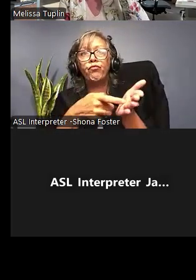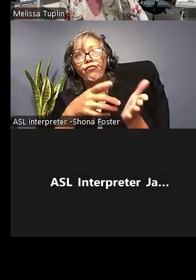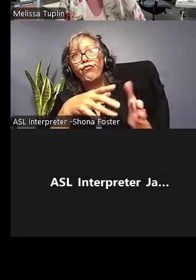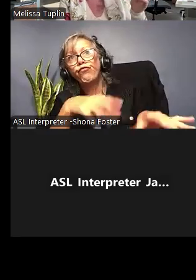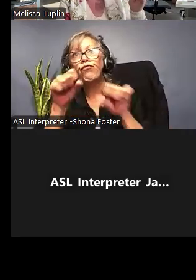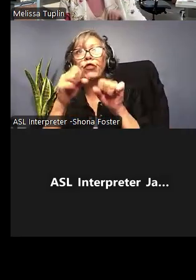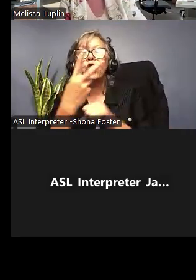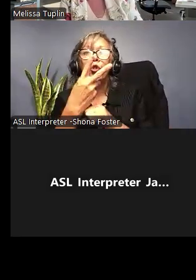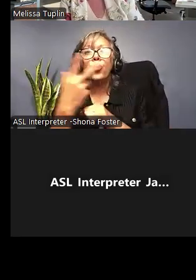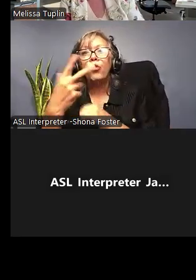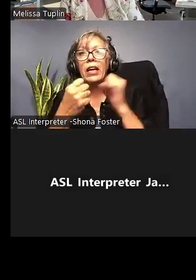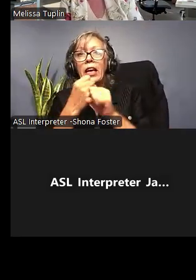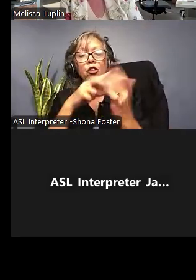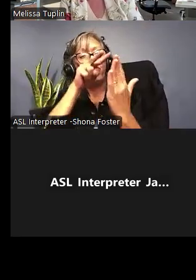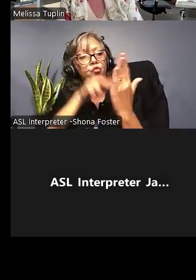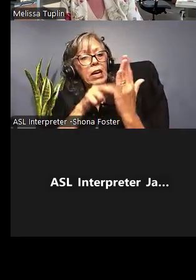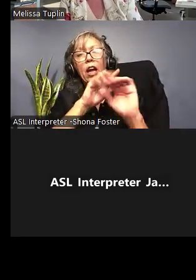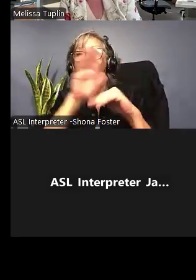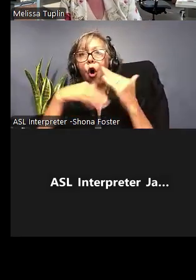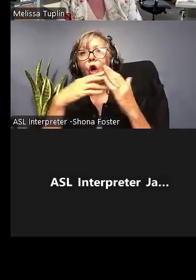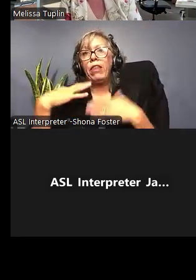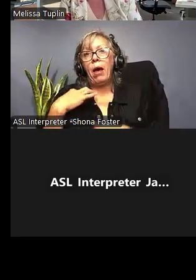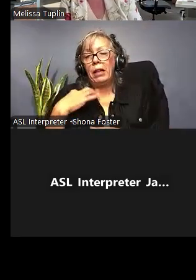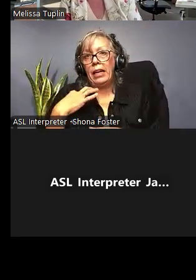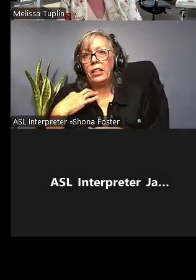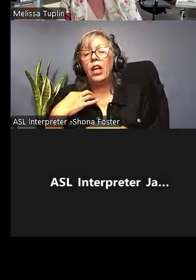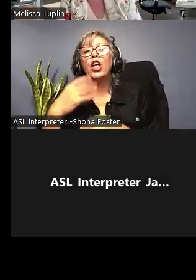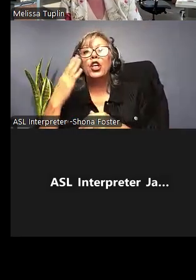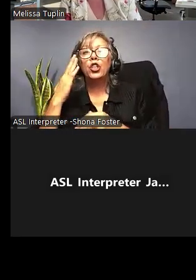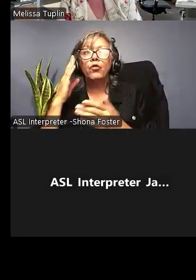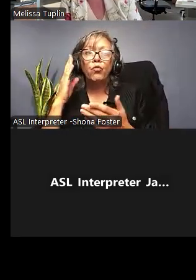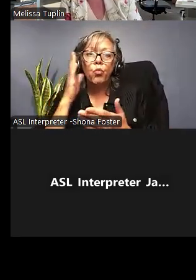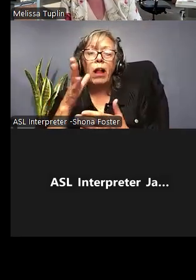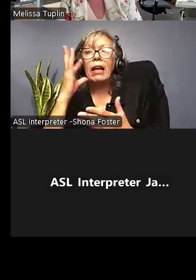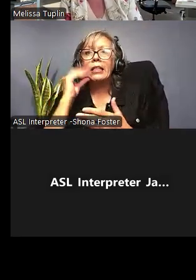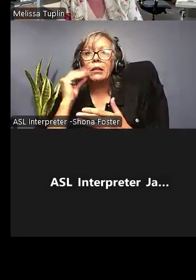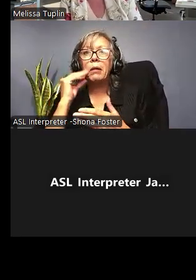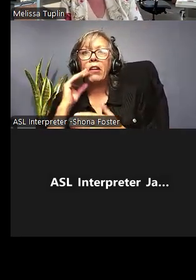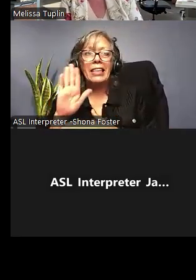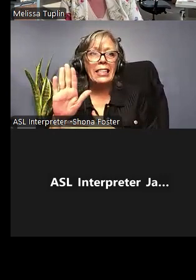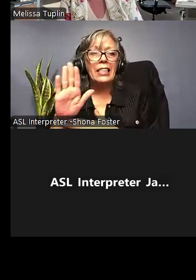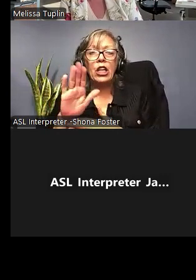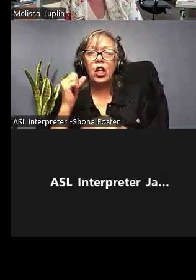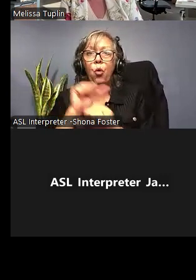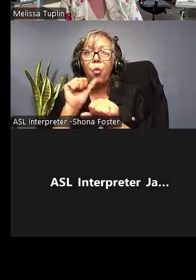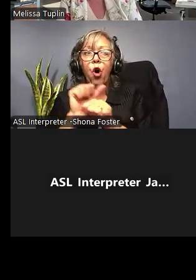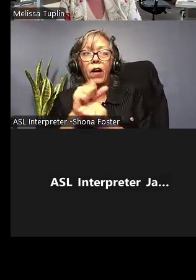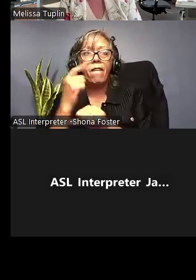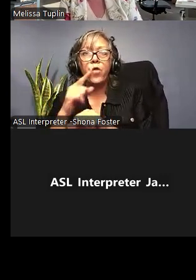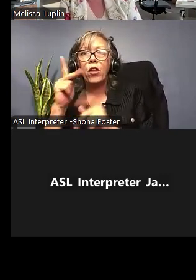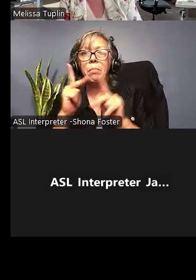reading applications to experience the work of grantees. And a benefit of this one-year